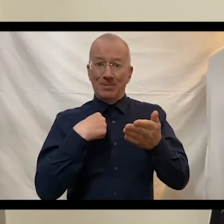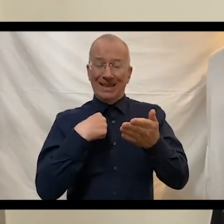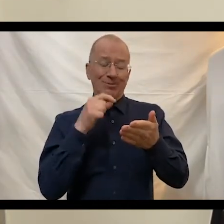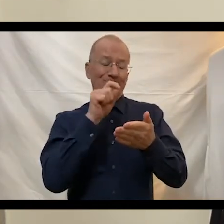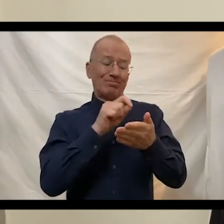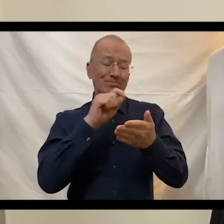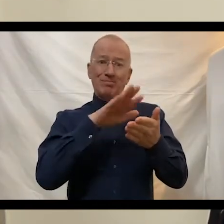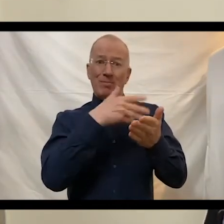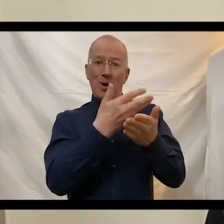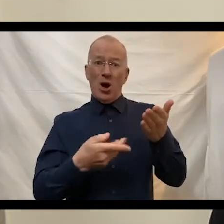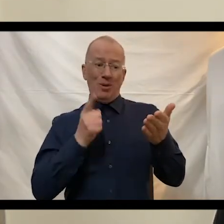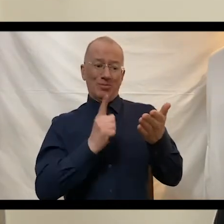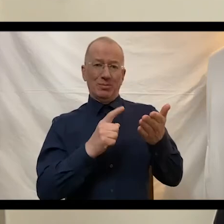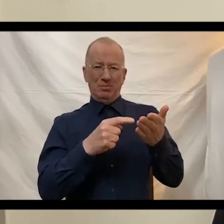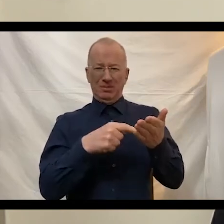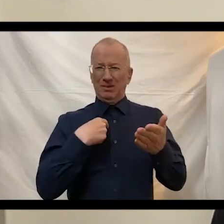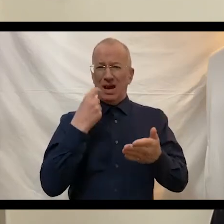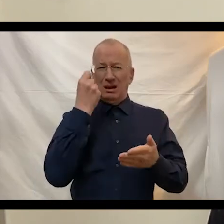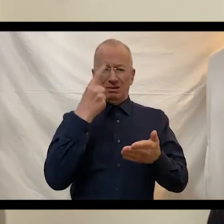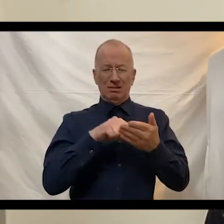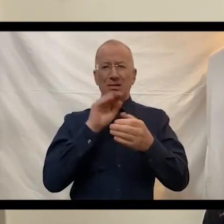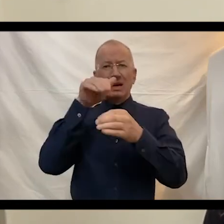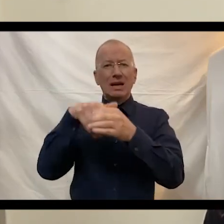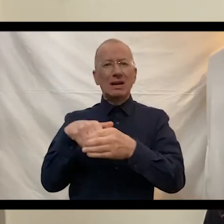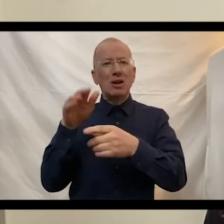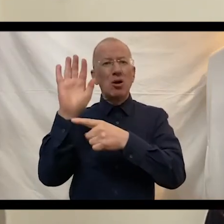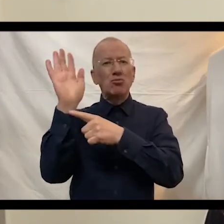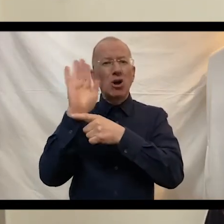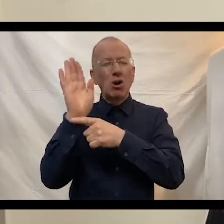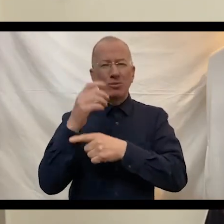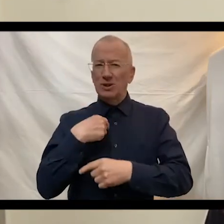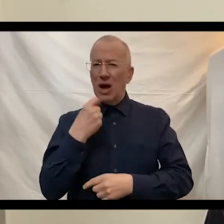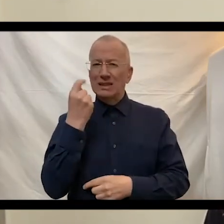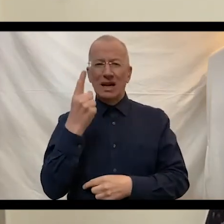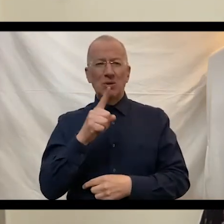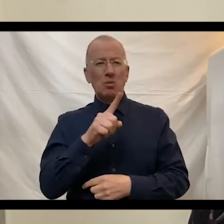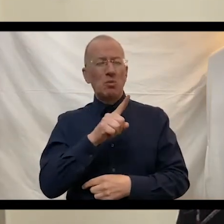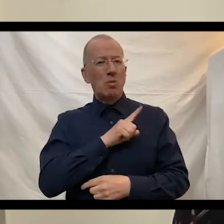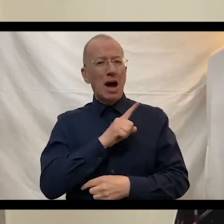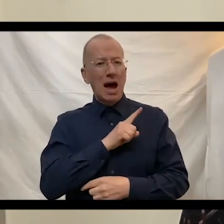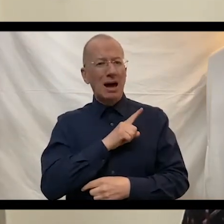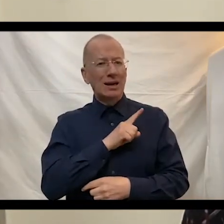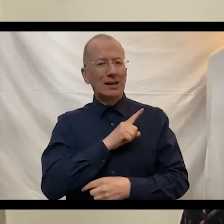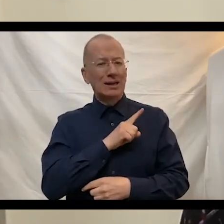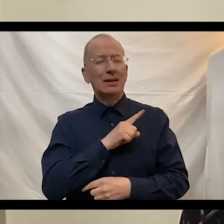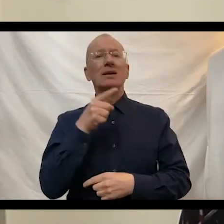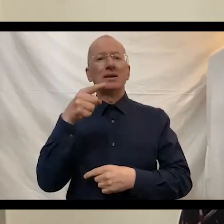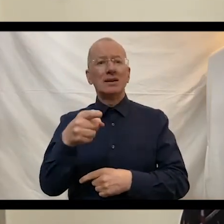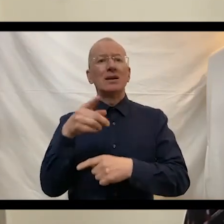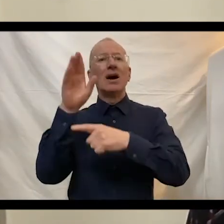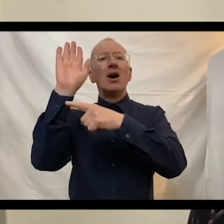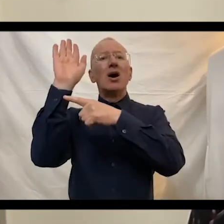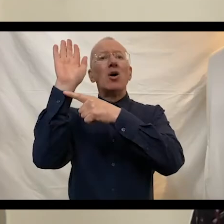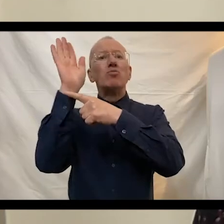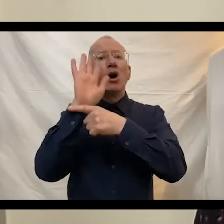and what came out of me was a poem which I didn’t fully understand